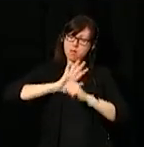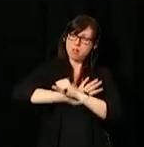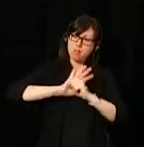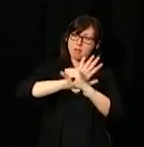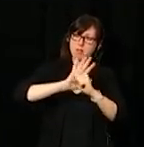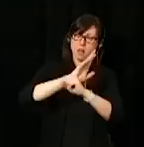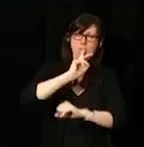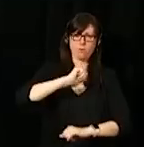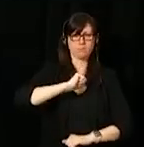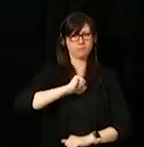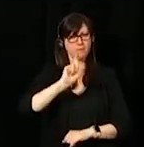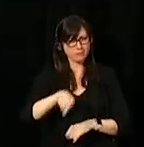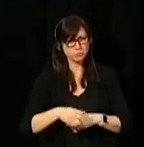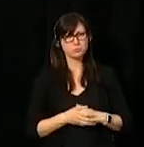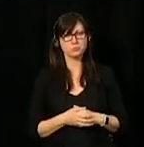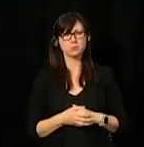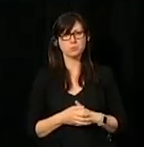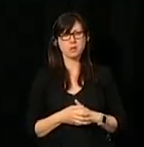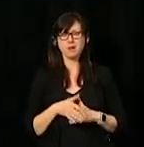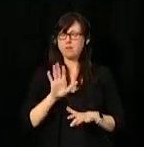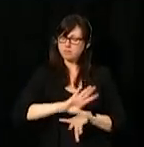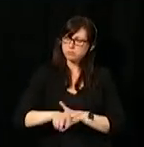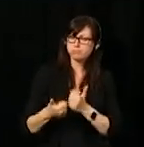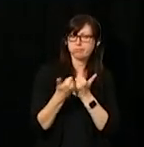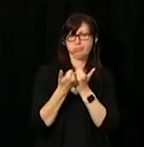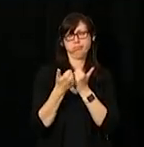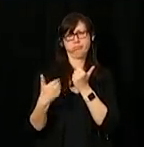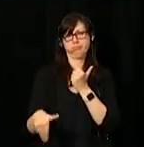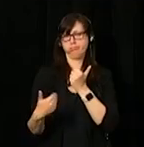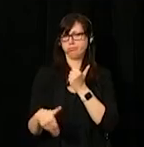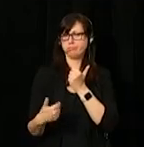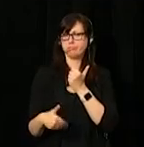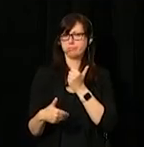as a person with a disability and how challenging that can be at times.